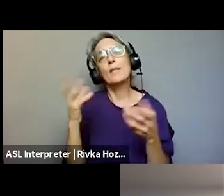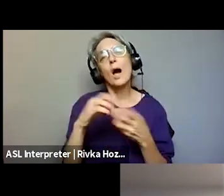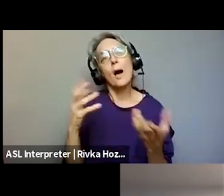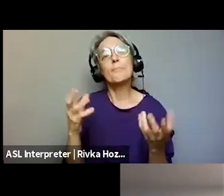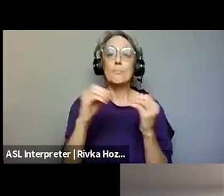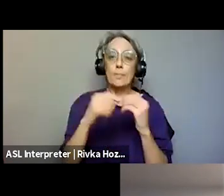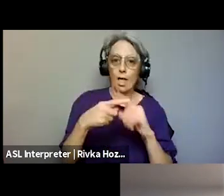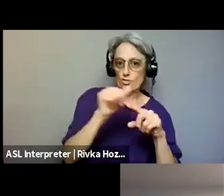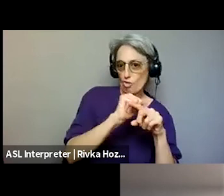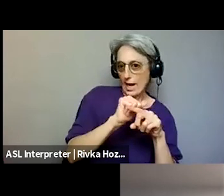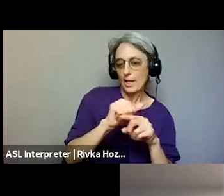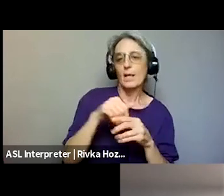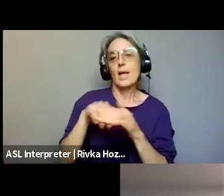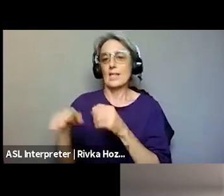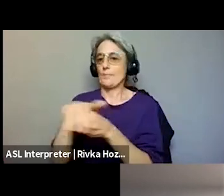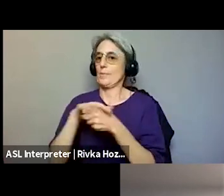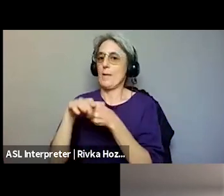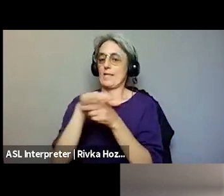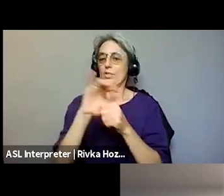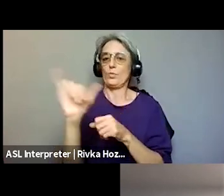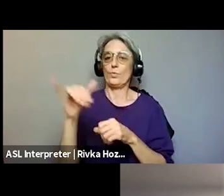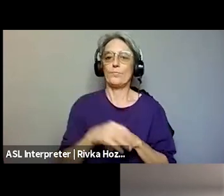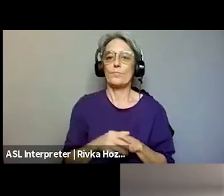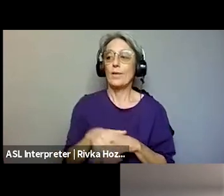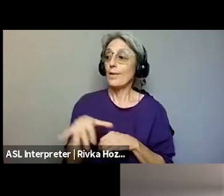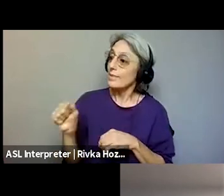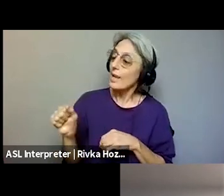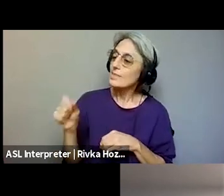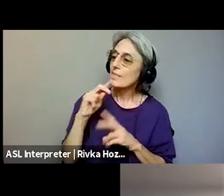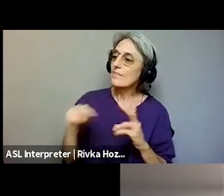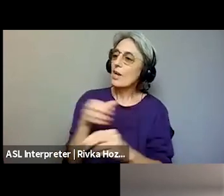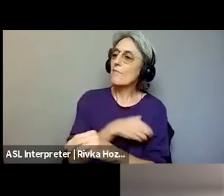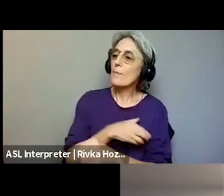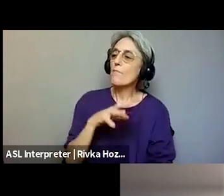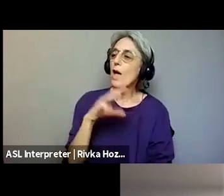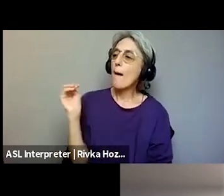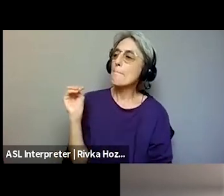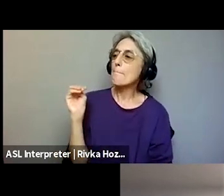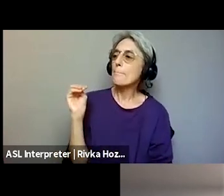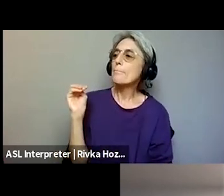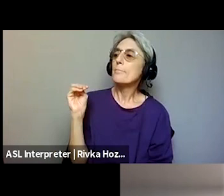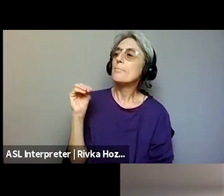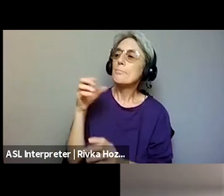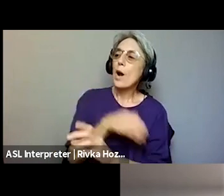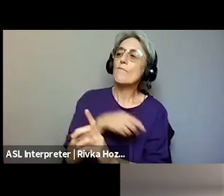[DR. AMANDA REICHARD:] I think that's a really powerful component to bring up and a good example